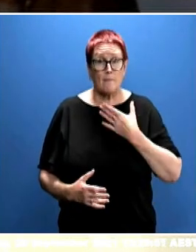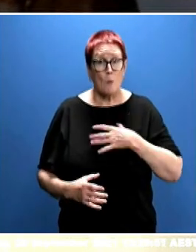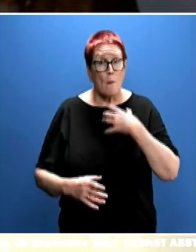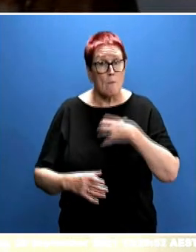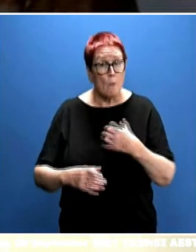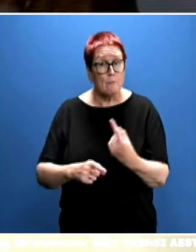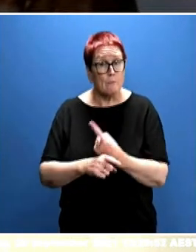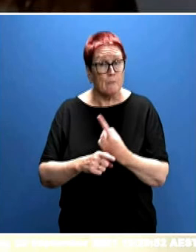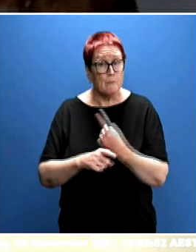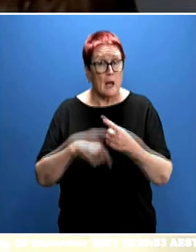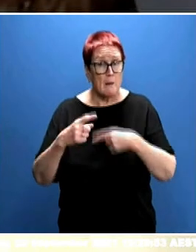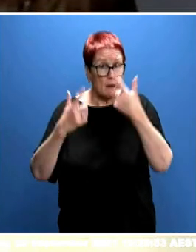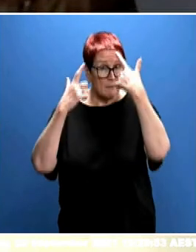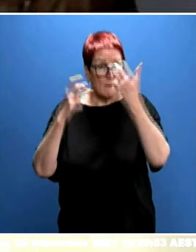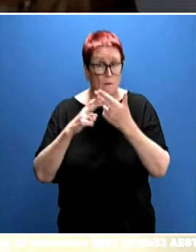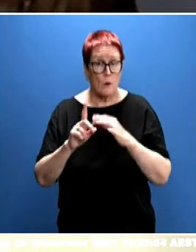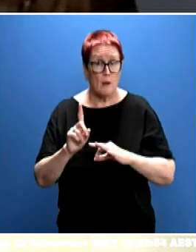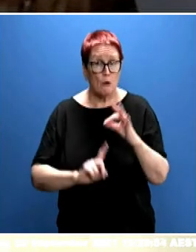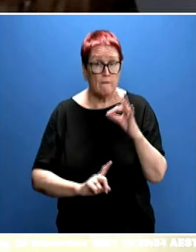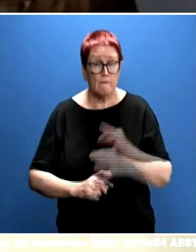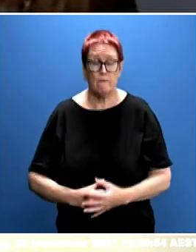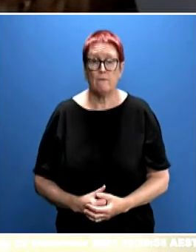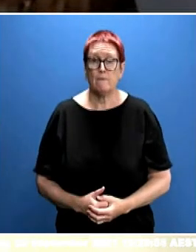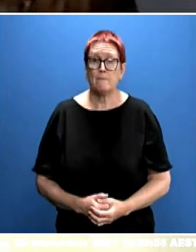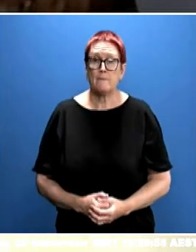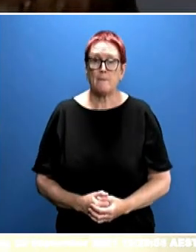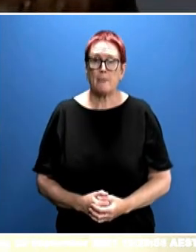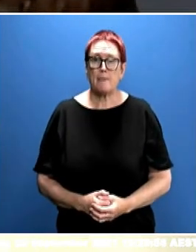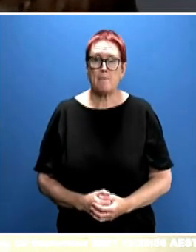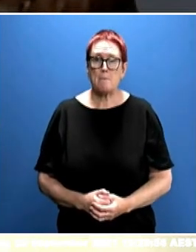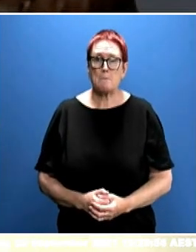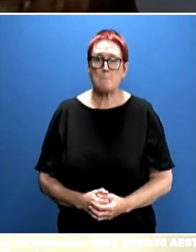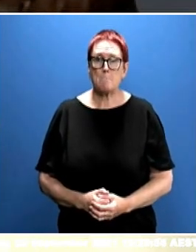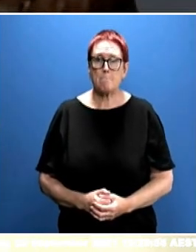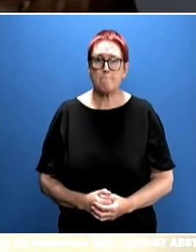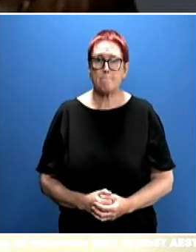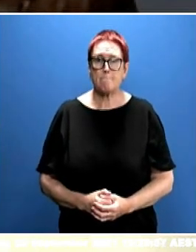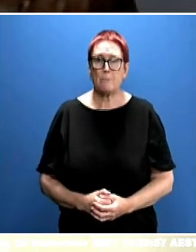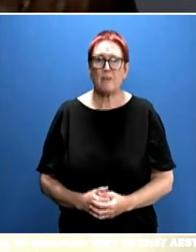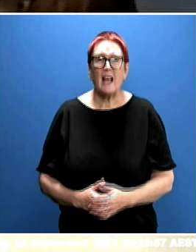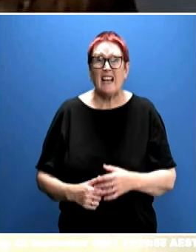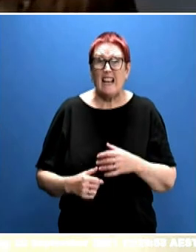in terms of those types of recommendations? You said one point, can I make four little ones?